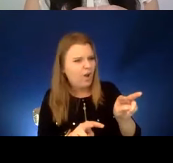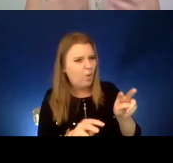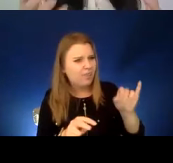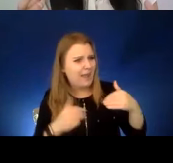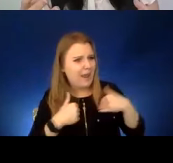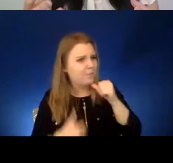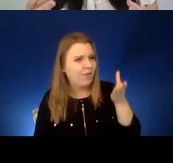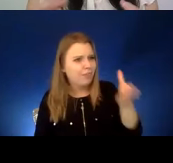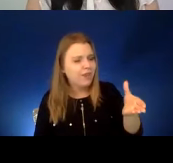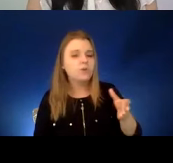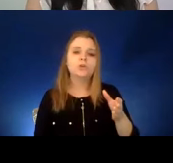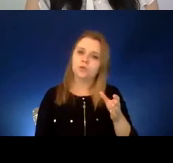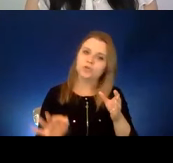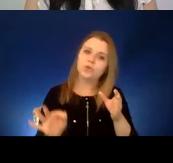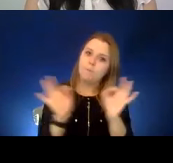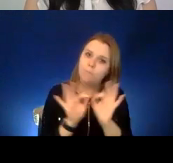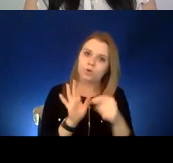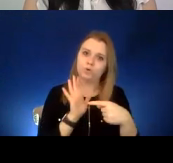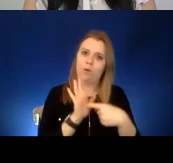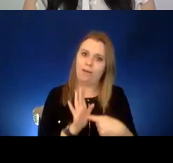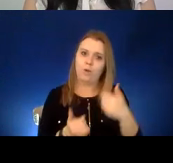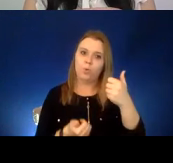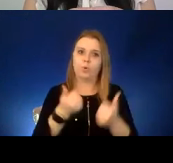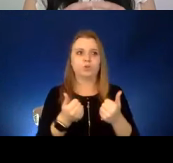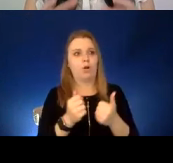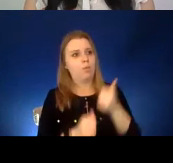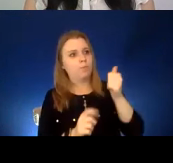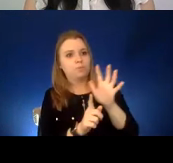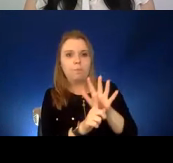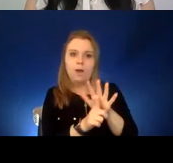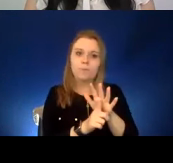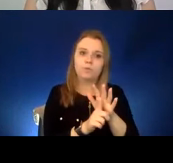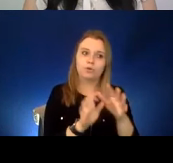there's like highlights at your museums. You know which are the most popular exhibits to see.